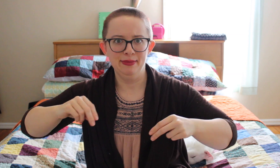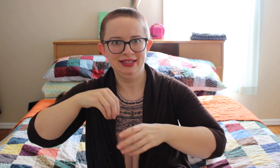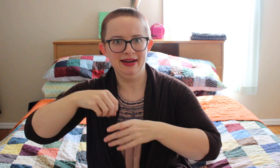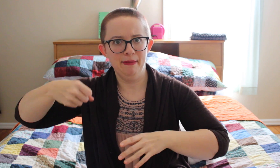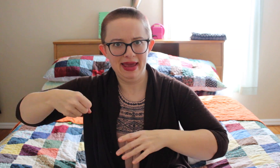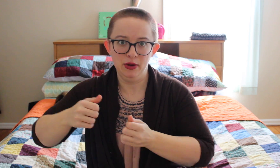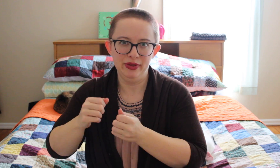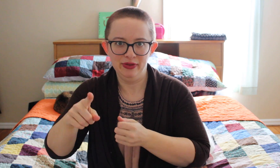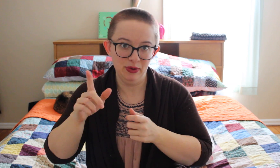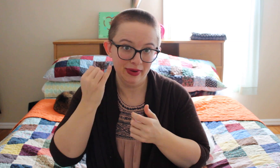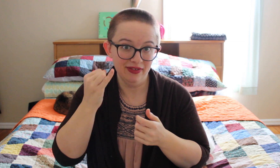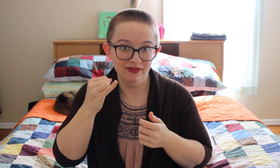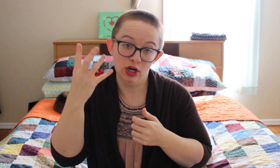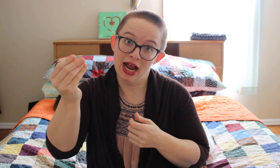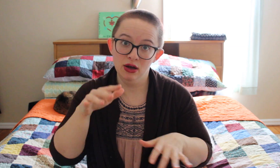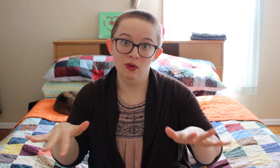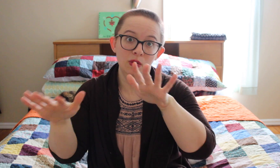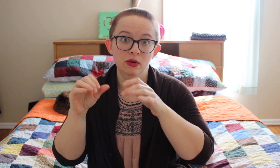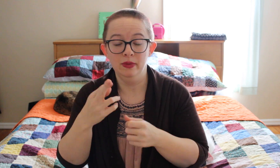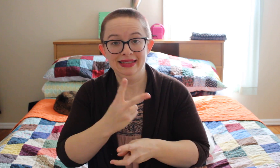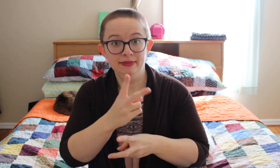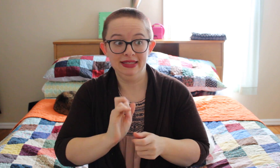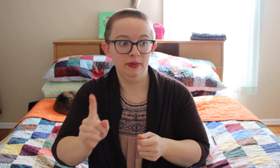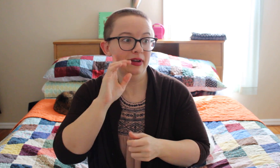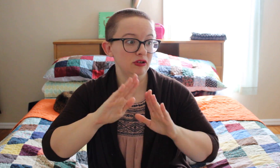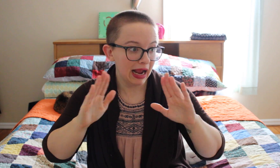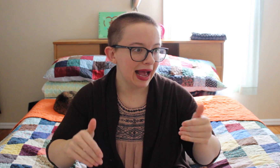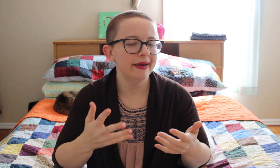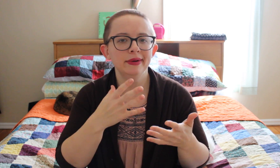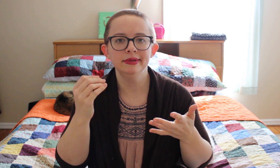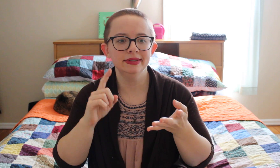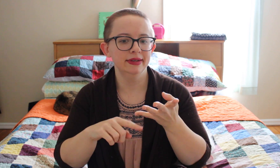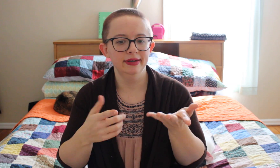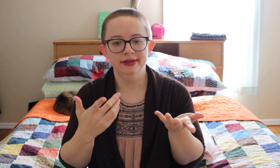You have to keep dirty diapers and your bag with you if you're going out and about or just keep them somewhere in your house.